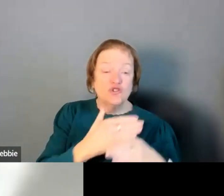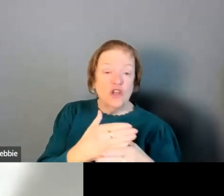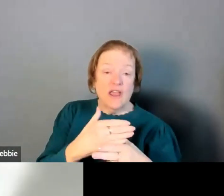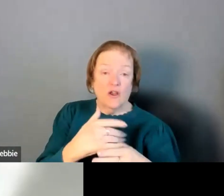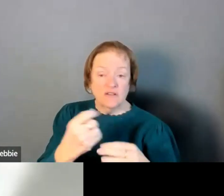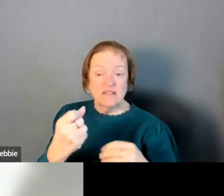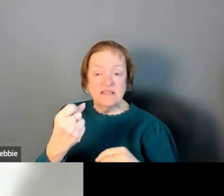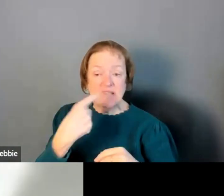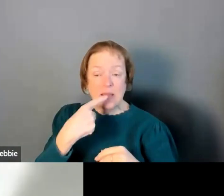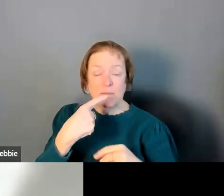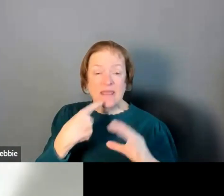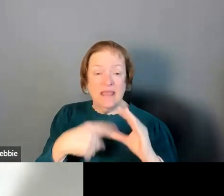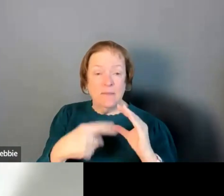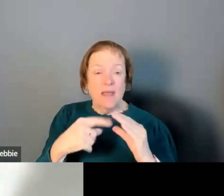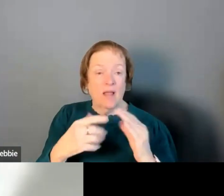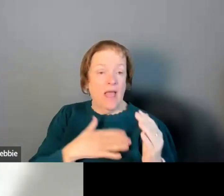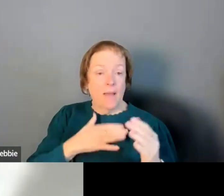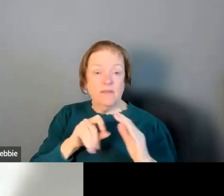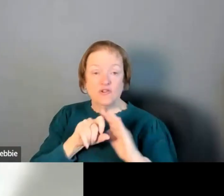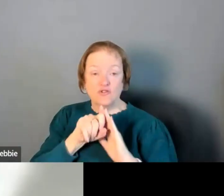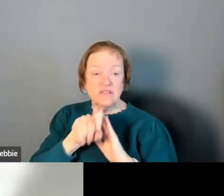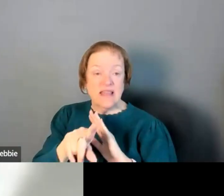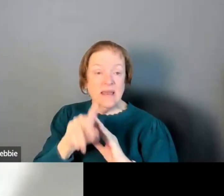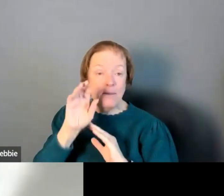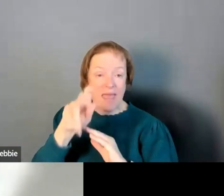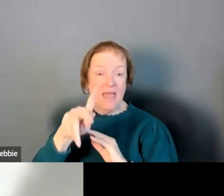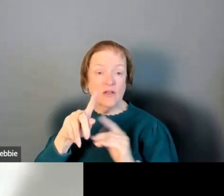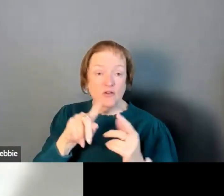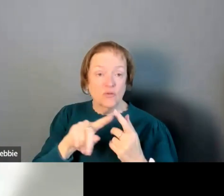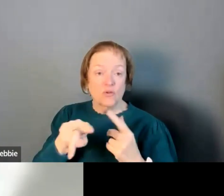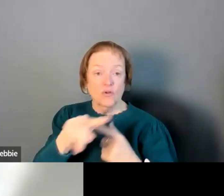Beautiful. Leslie, can you Tell me your email right now.